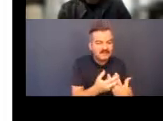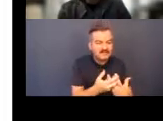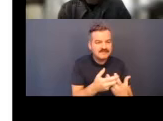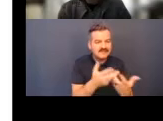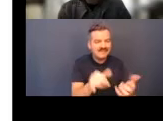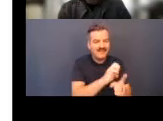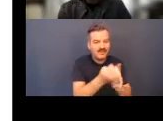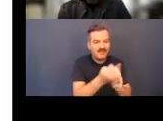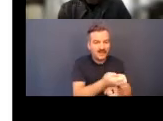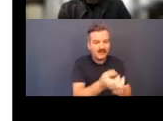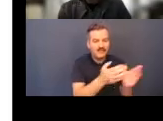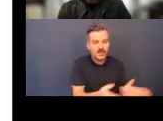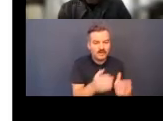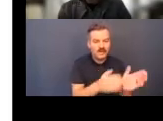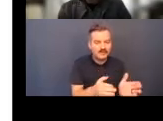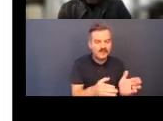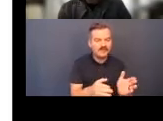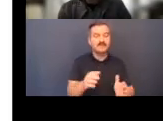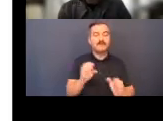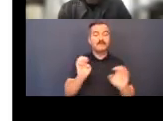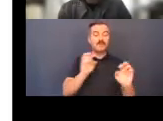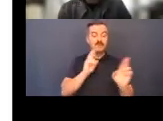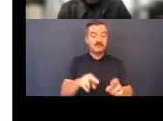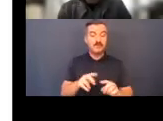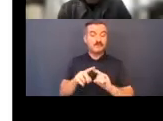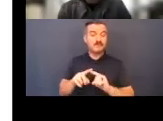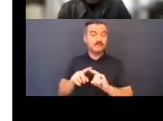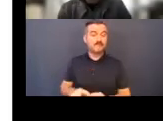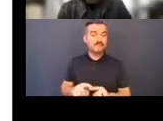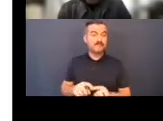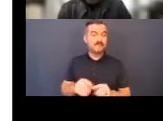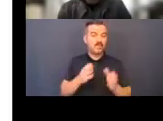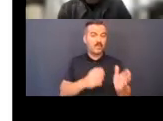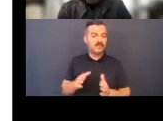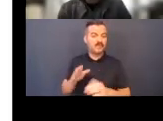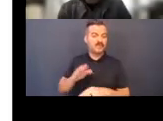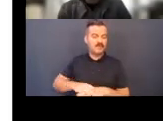as organized and emergency response is primarily organized around attending to the needs of